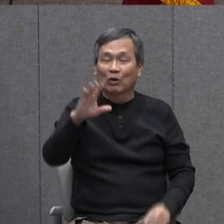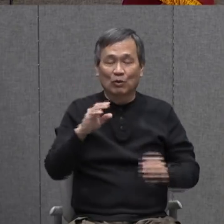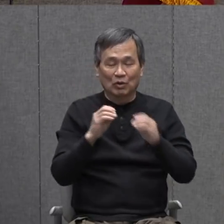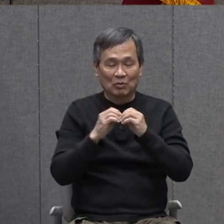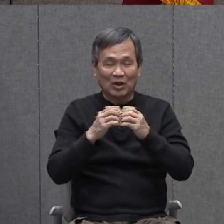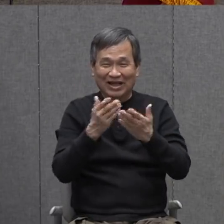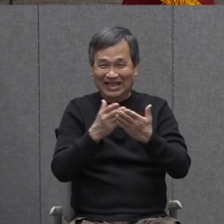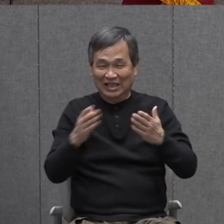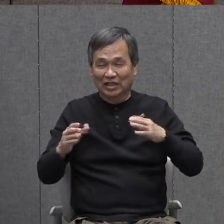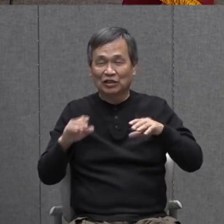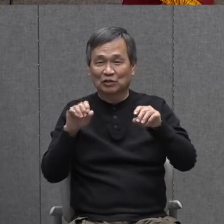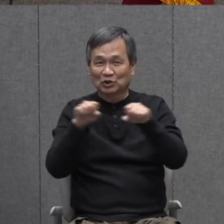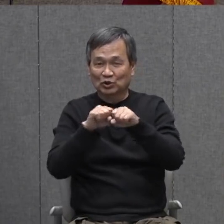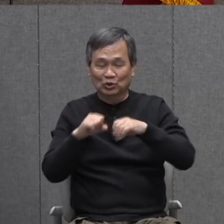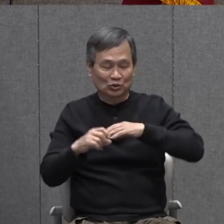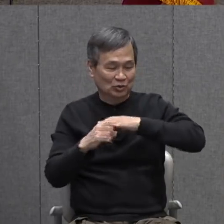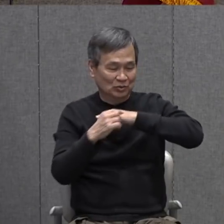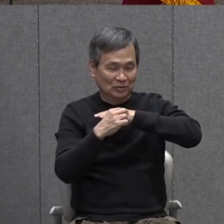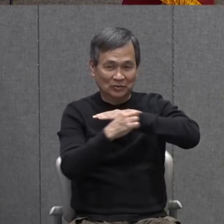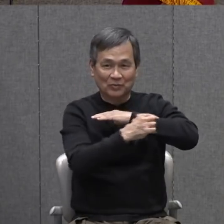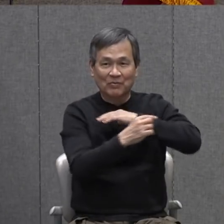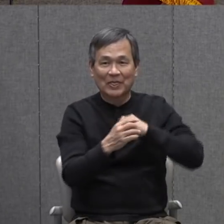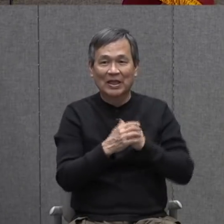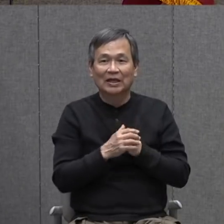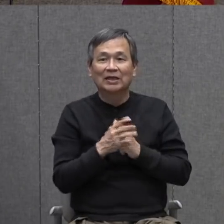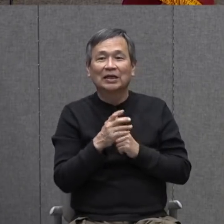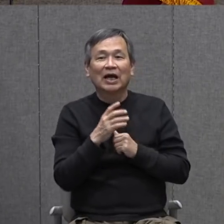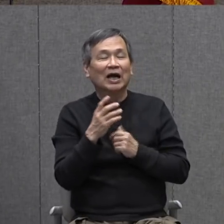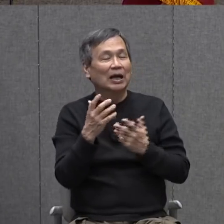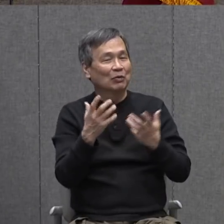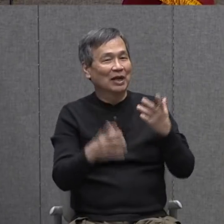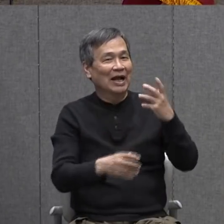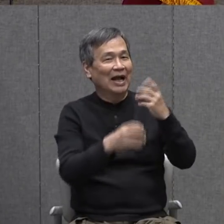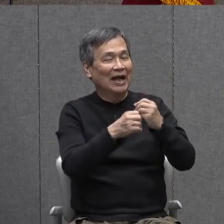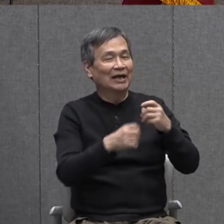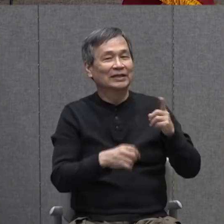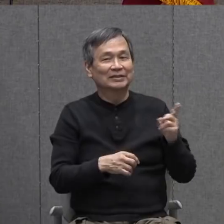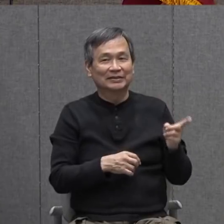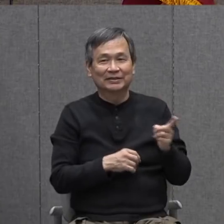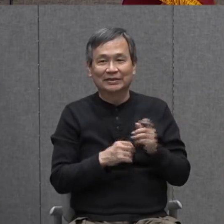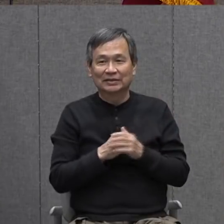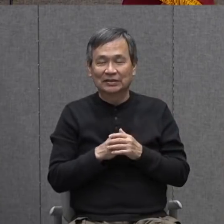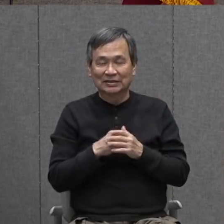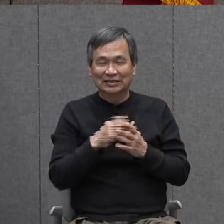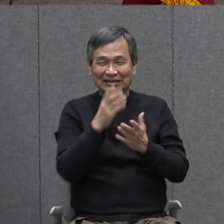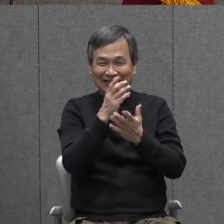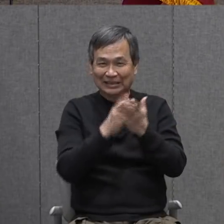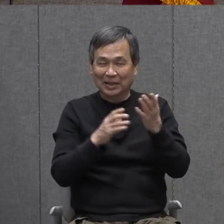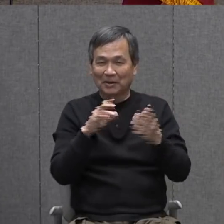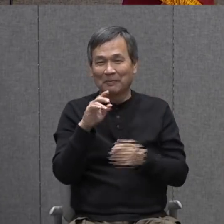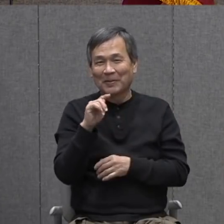but they are gonna make my shoe pop out and come to life. So when I find little textures like this